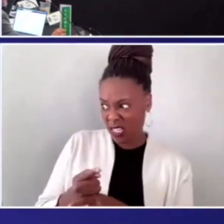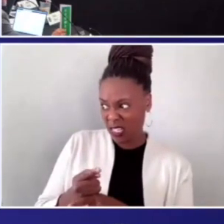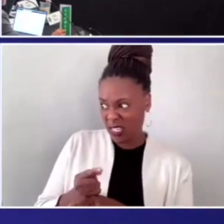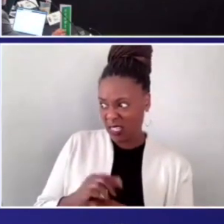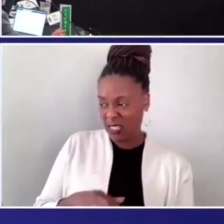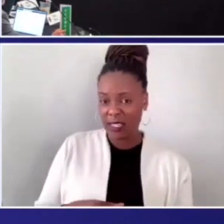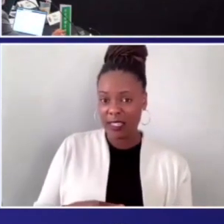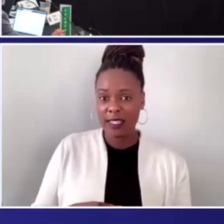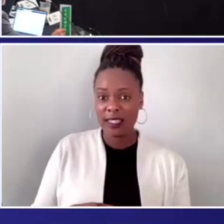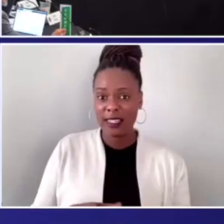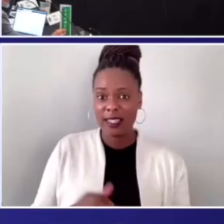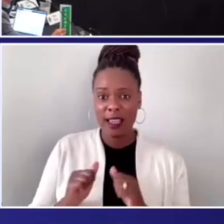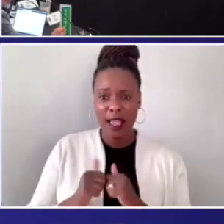How does our servicing handle that?